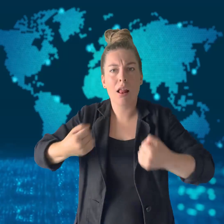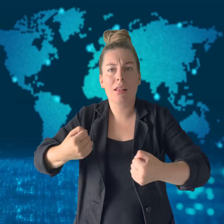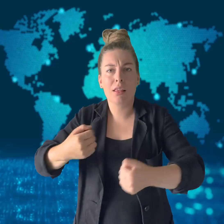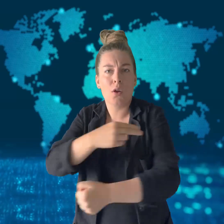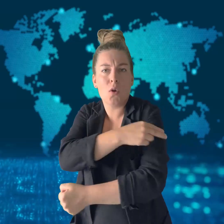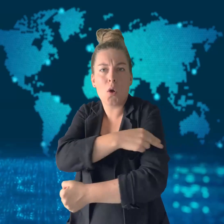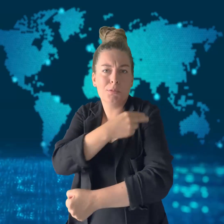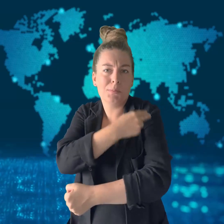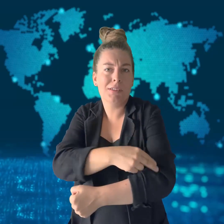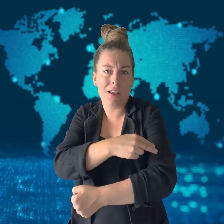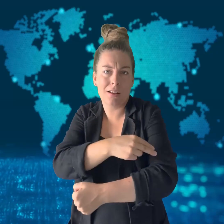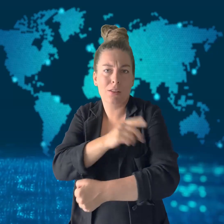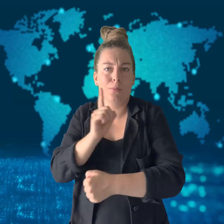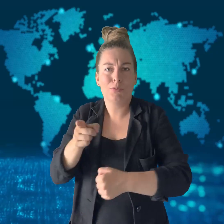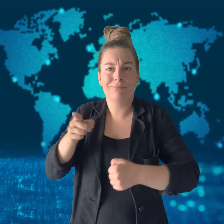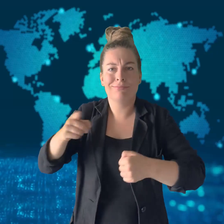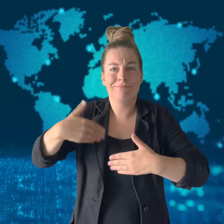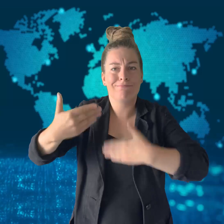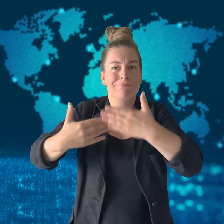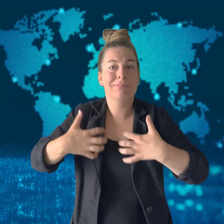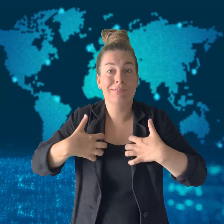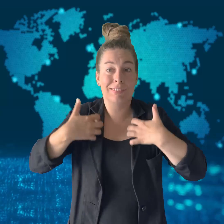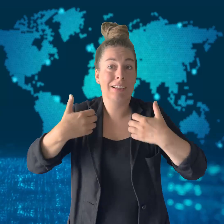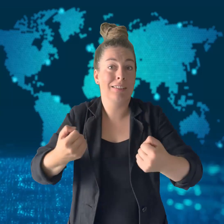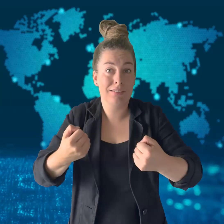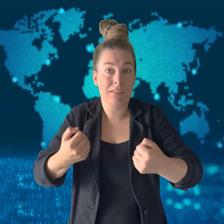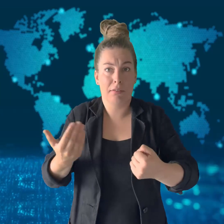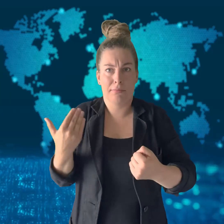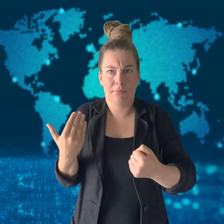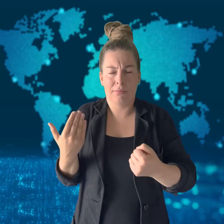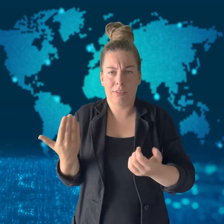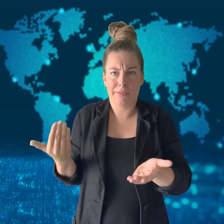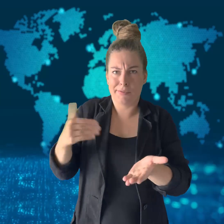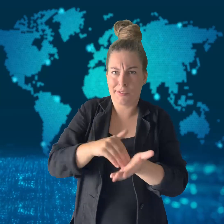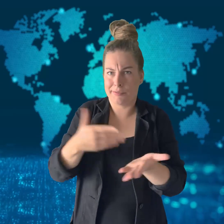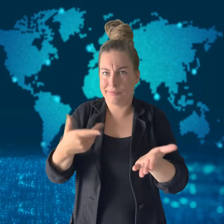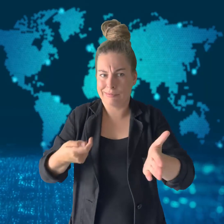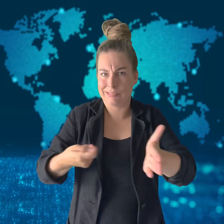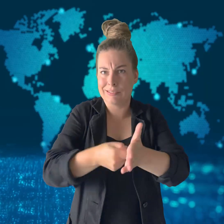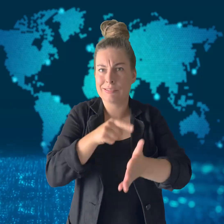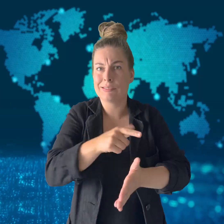This week, he stabbed a soldier at a train station